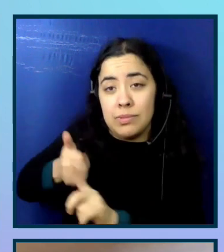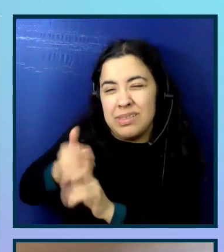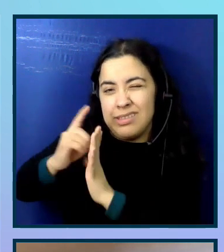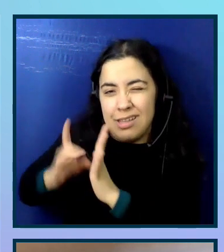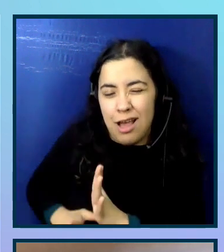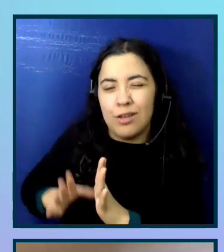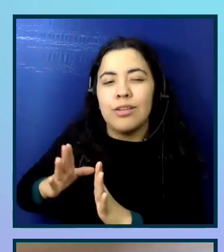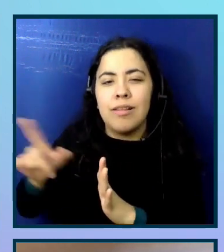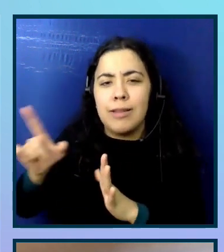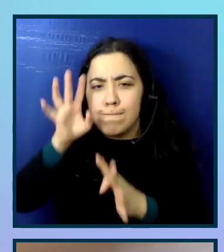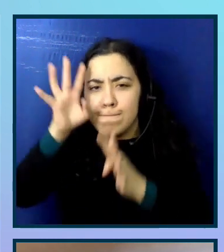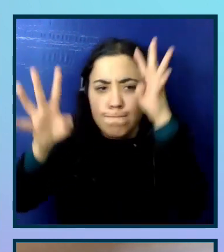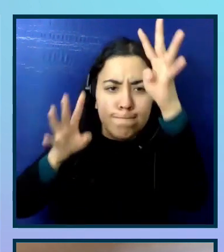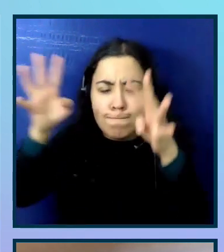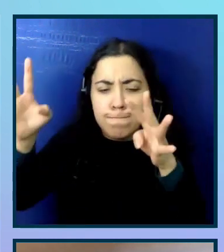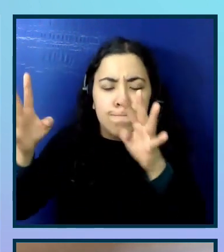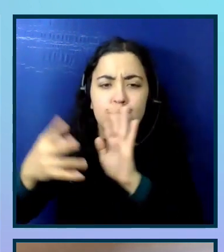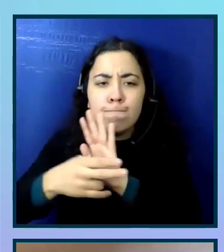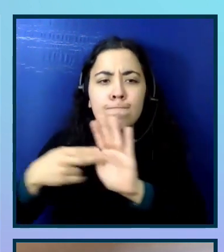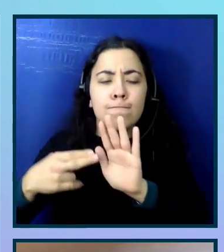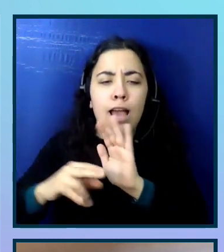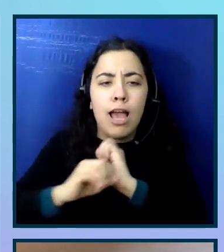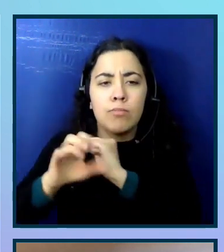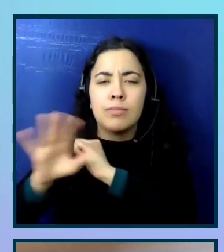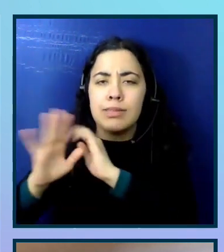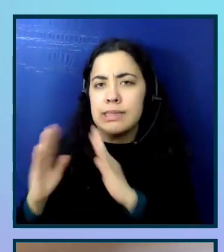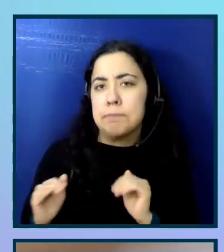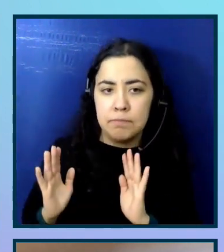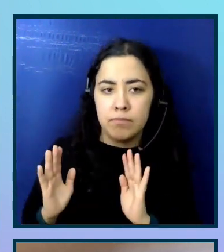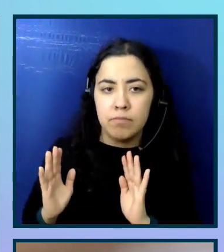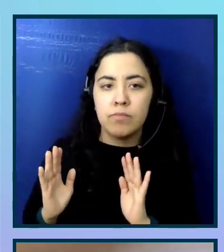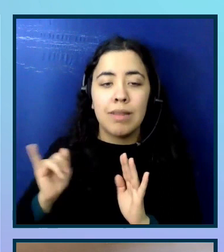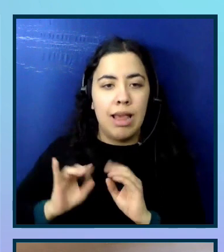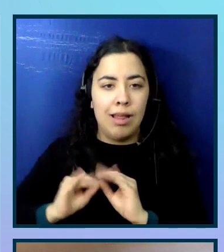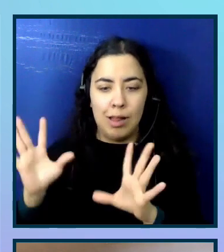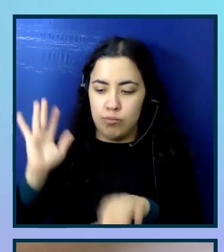and brand systems with clearly defined media and applications